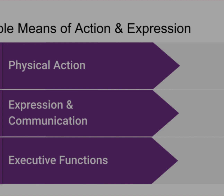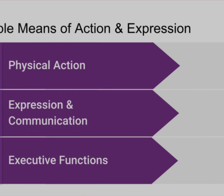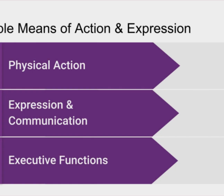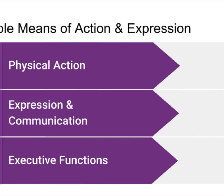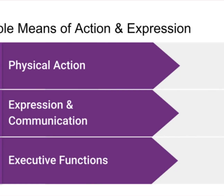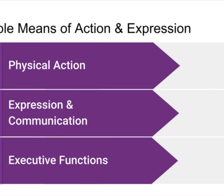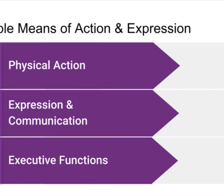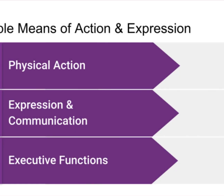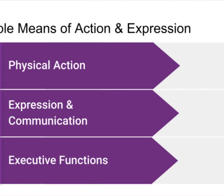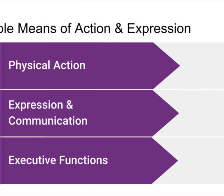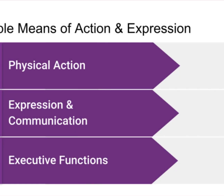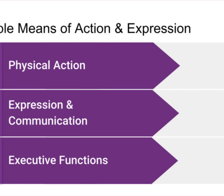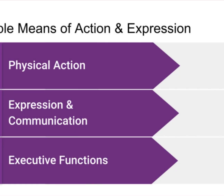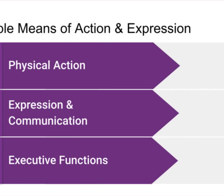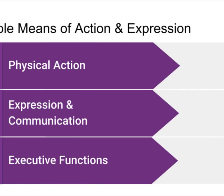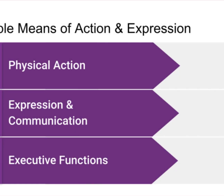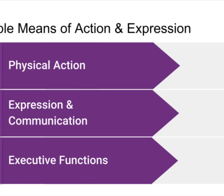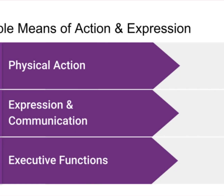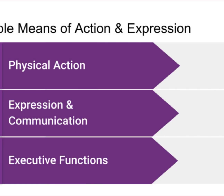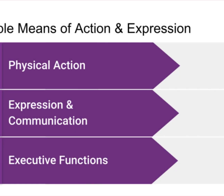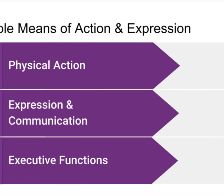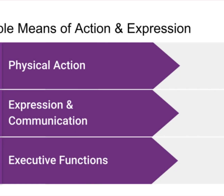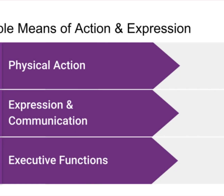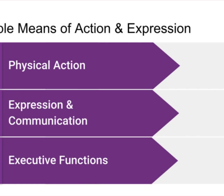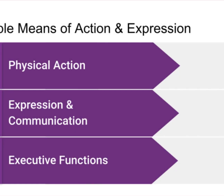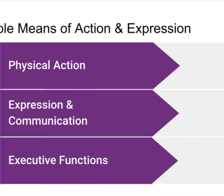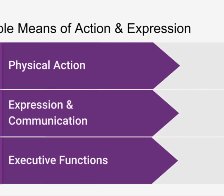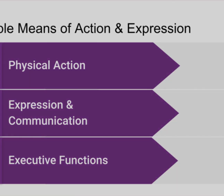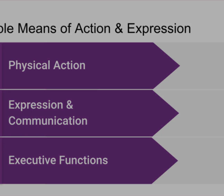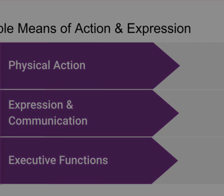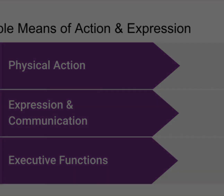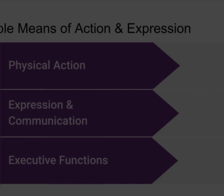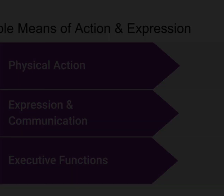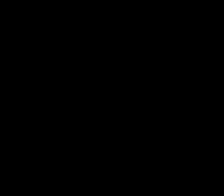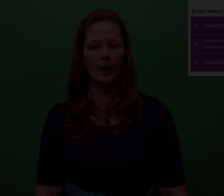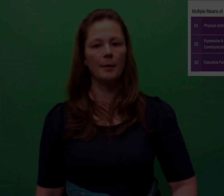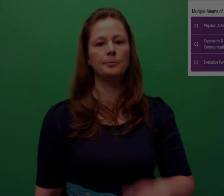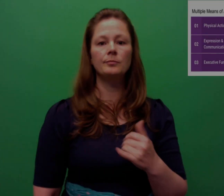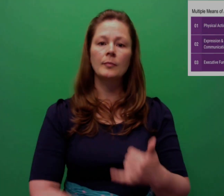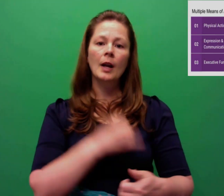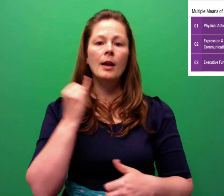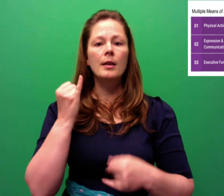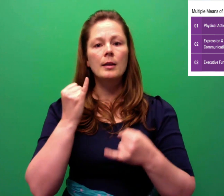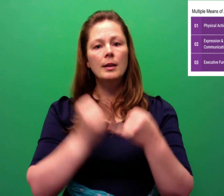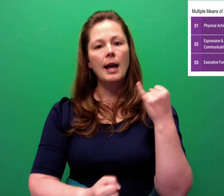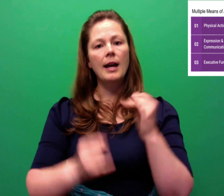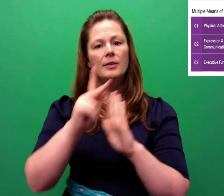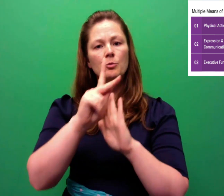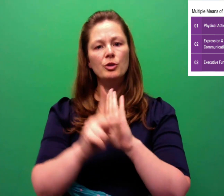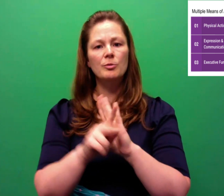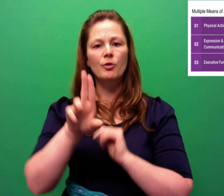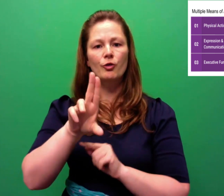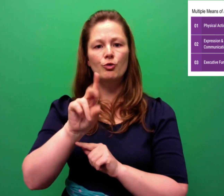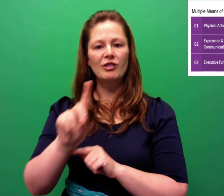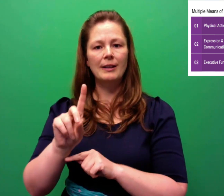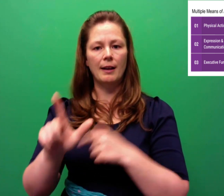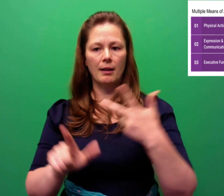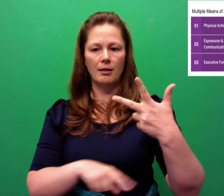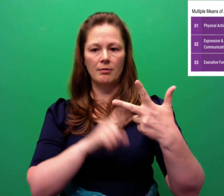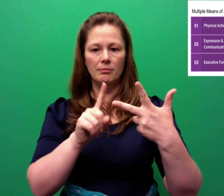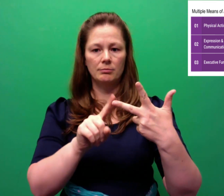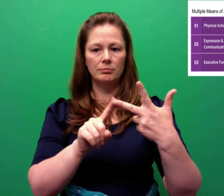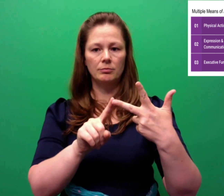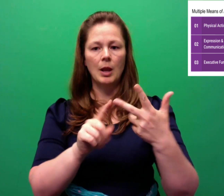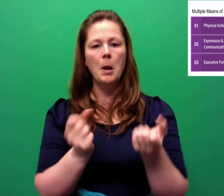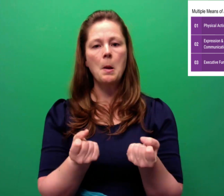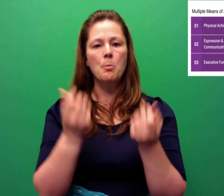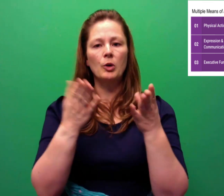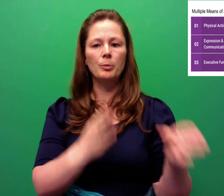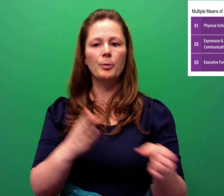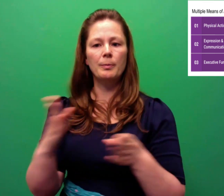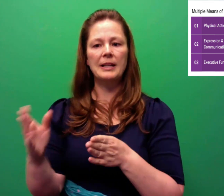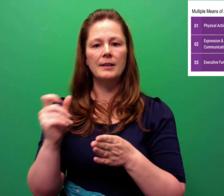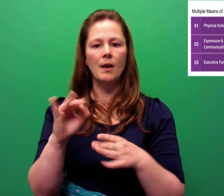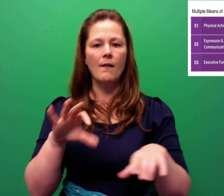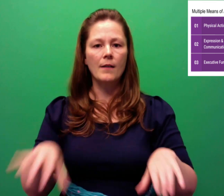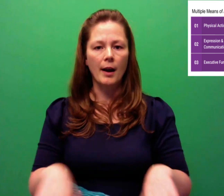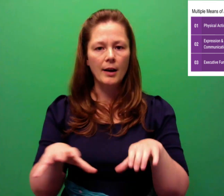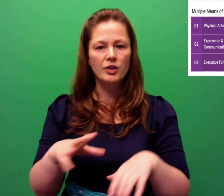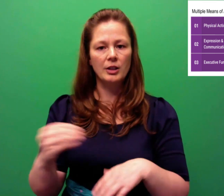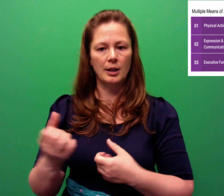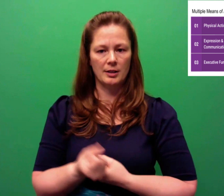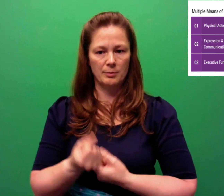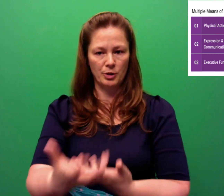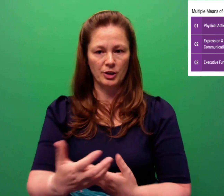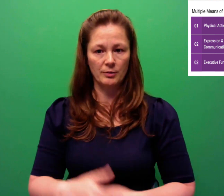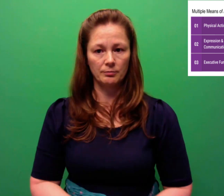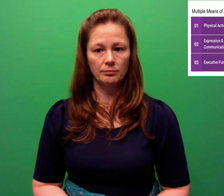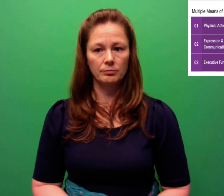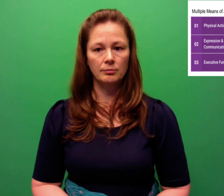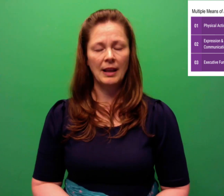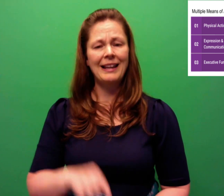comprehension. The final principle of UDL is multiple means of action and